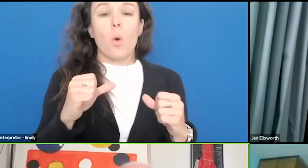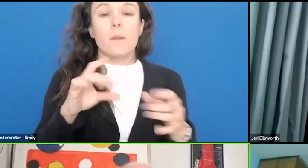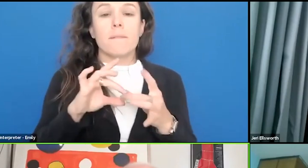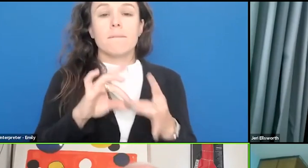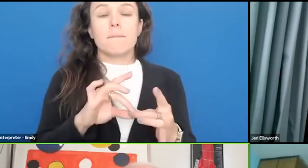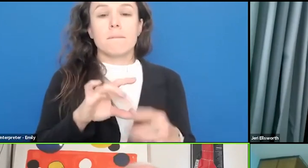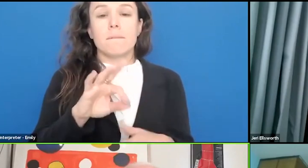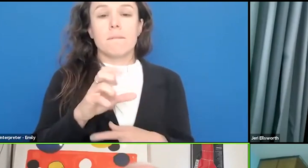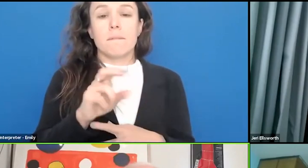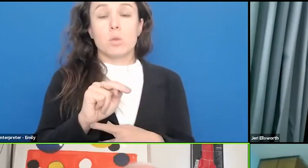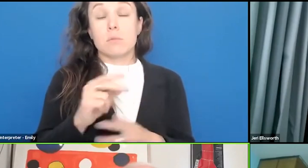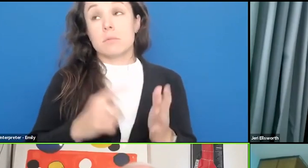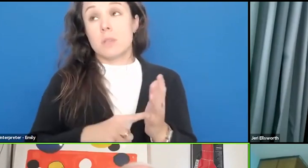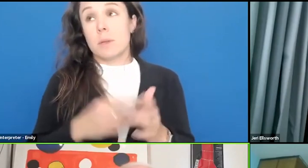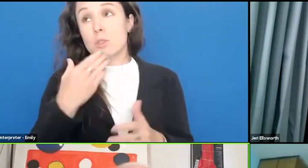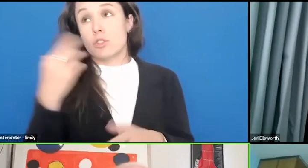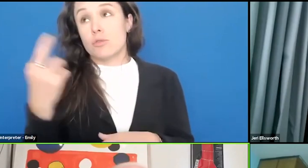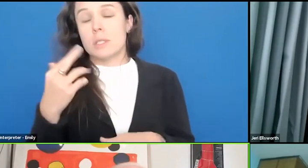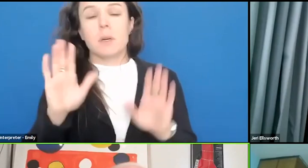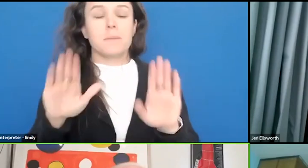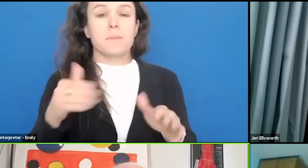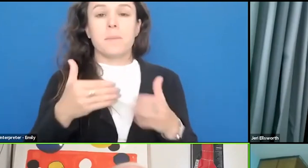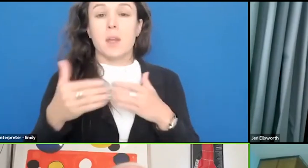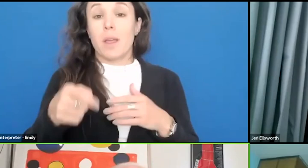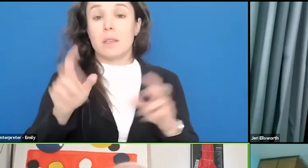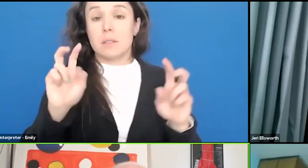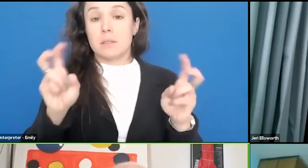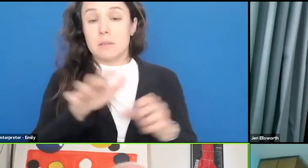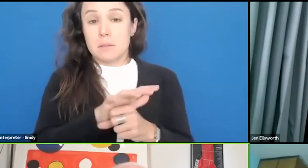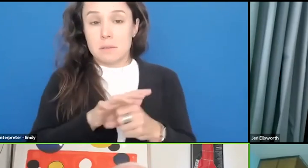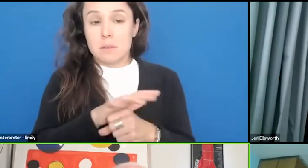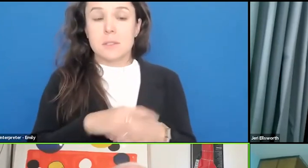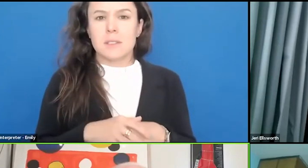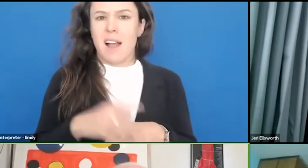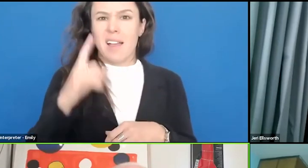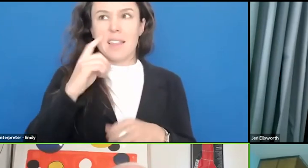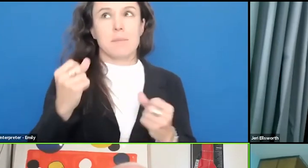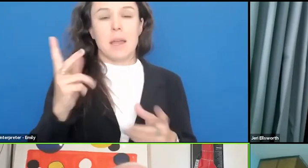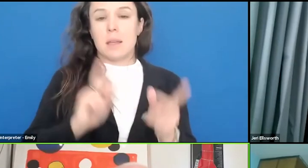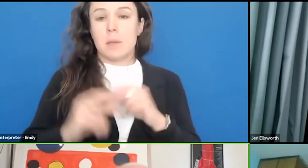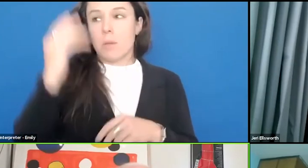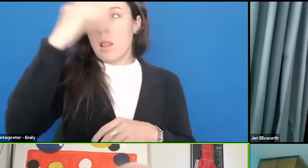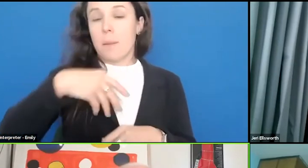but in areas like this, the part that I think so many people miss is that -- and let's not